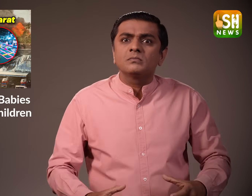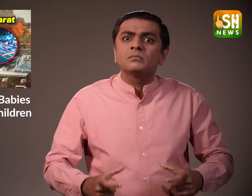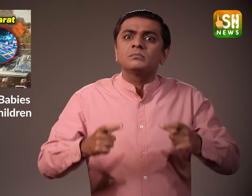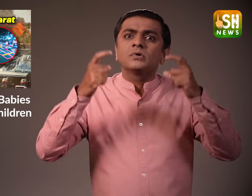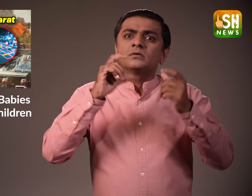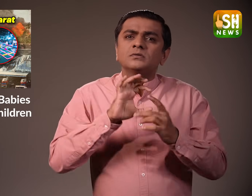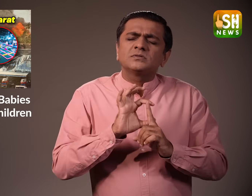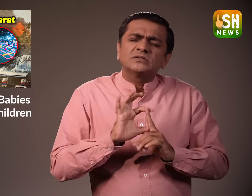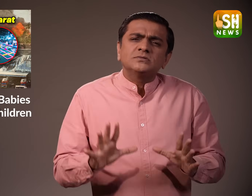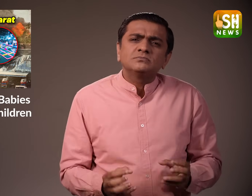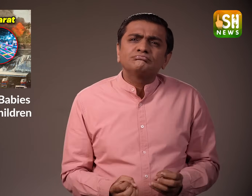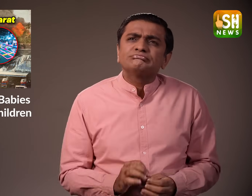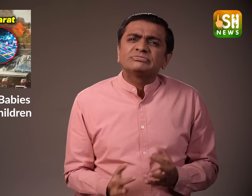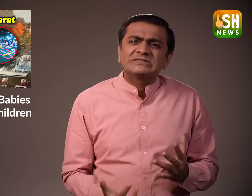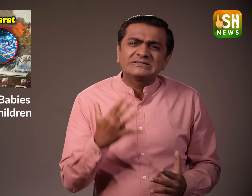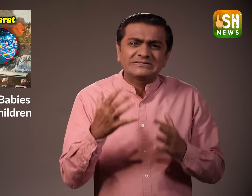Thus, the fire rapidly spread.